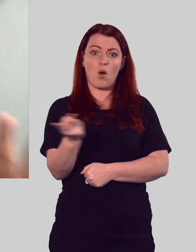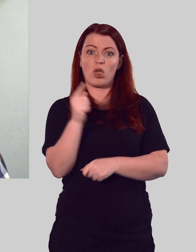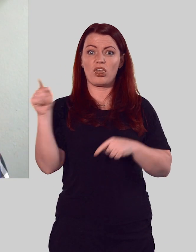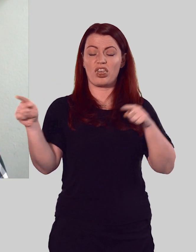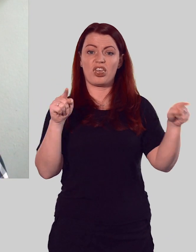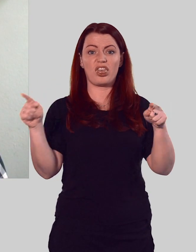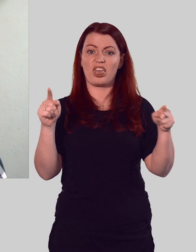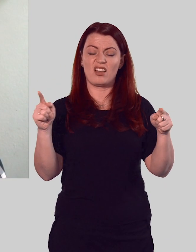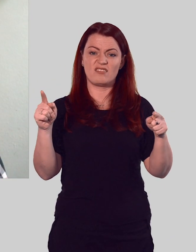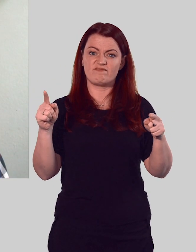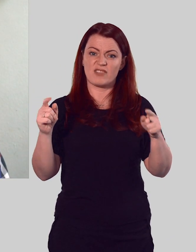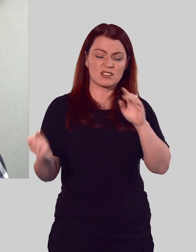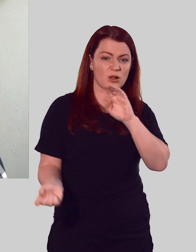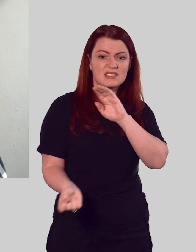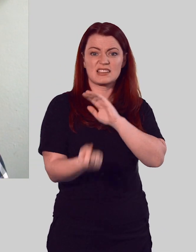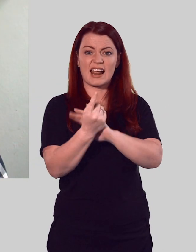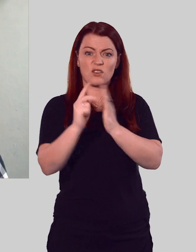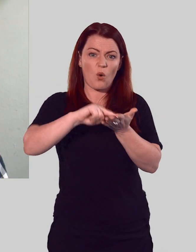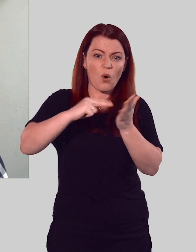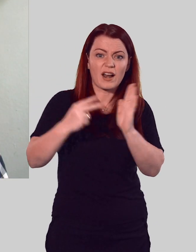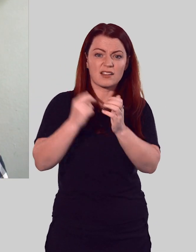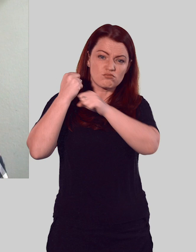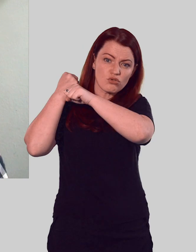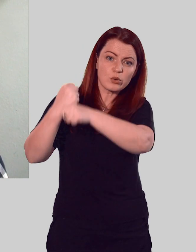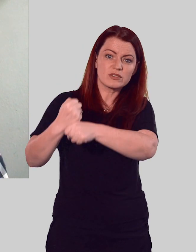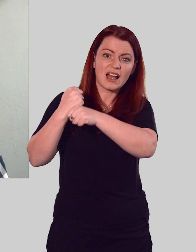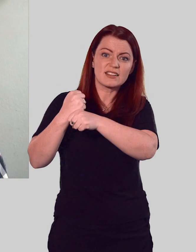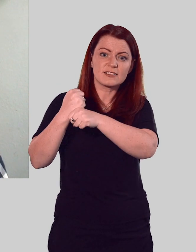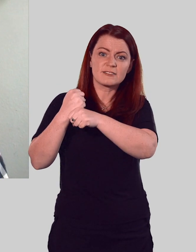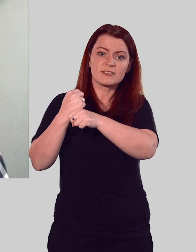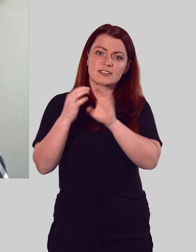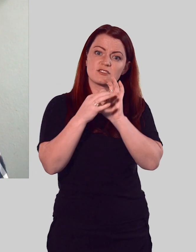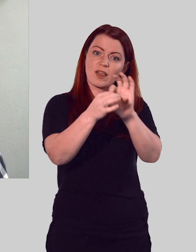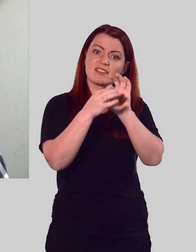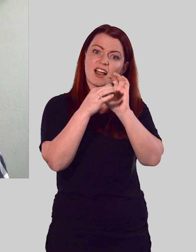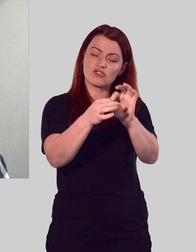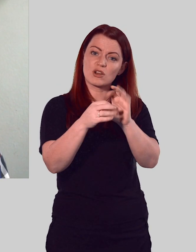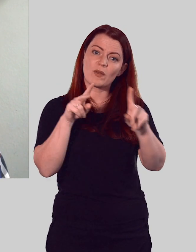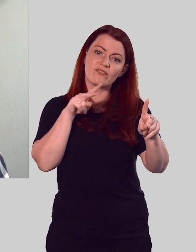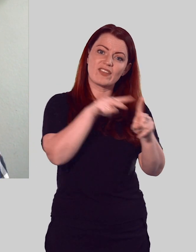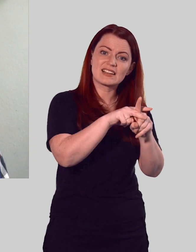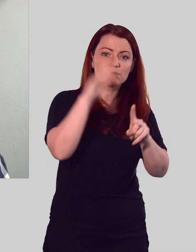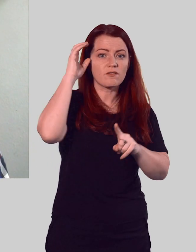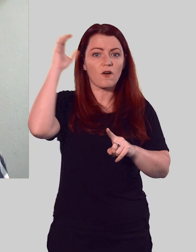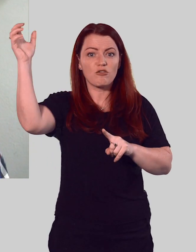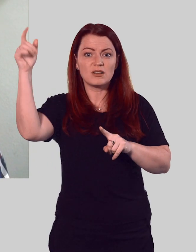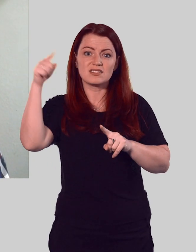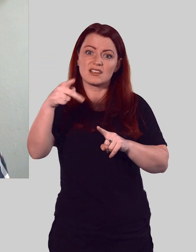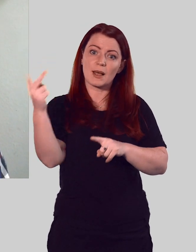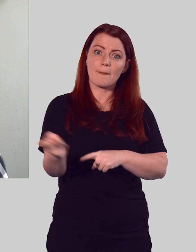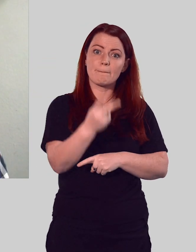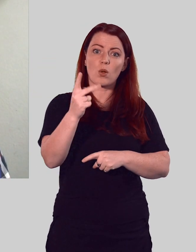a protest in solidarity with victims of the State in both countries. Deciding to leave their Zoom screens